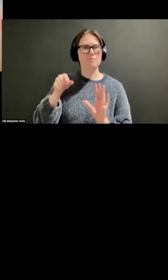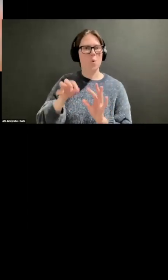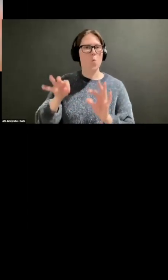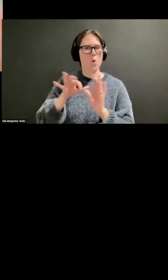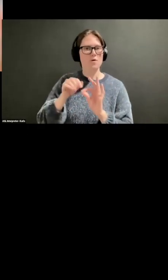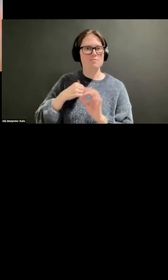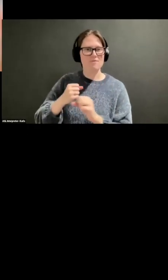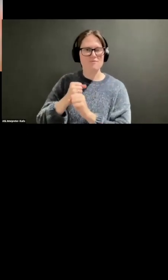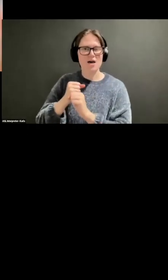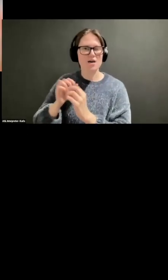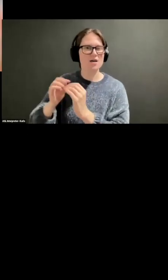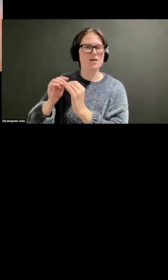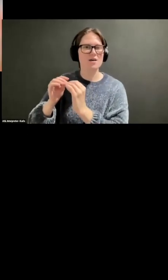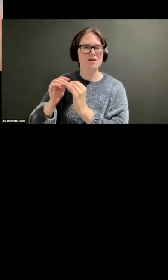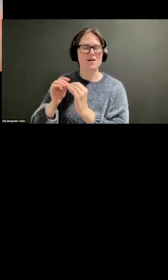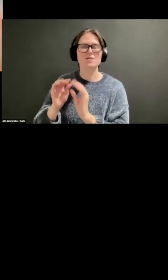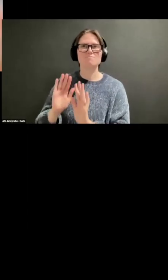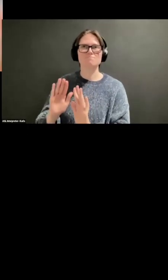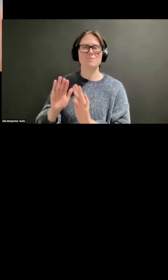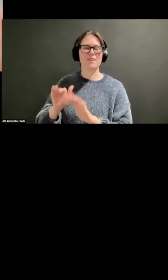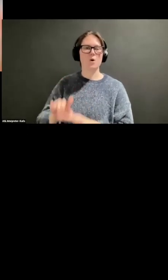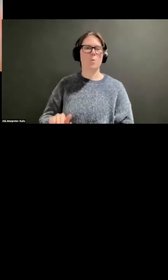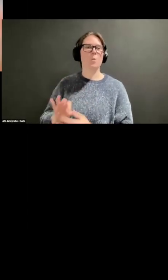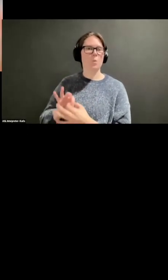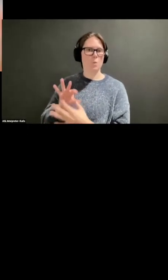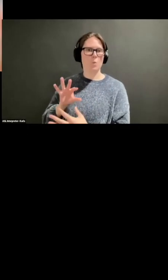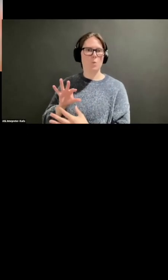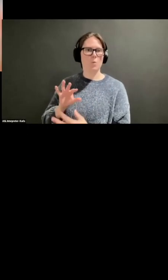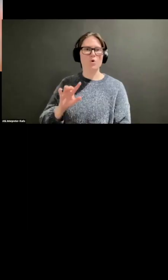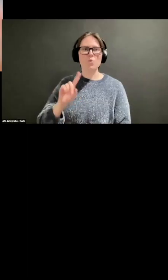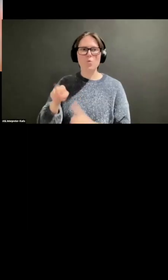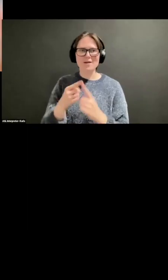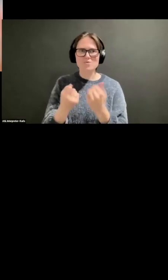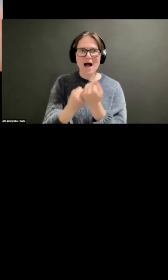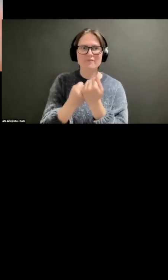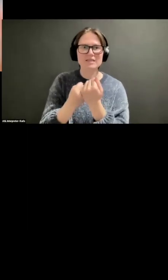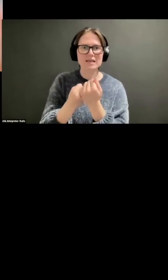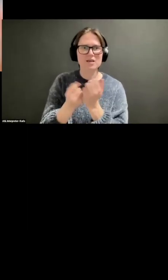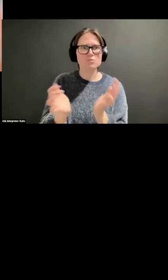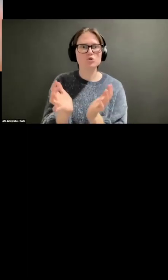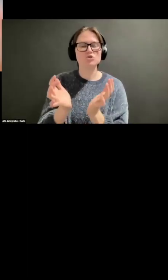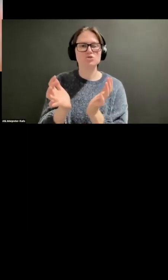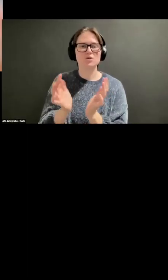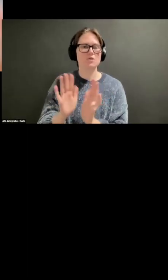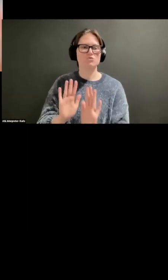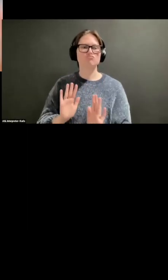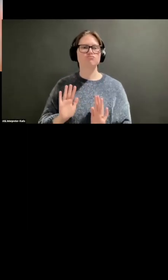Where to advocate, where to push, and where to back off, because not everything can be a fight, because